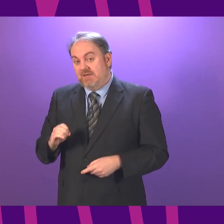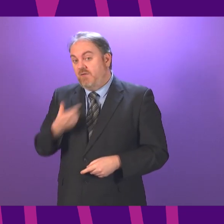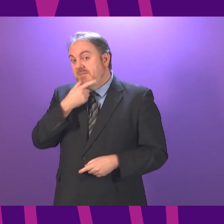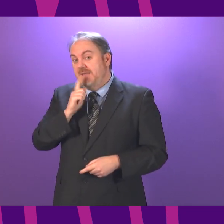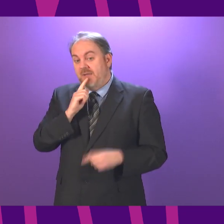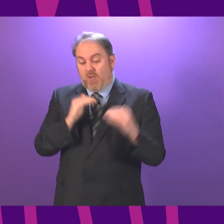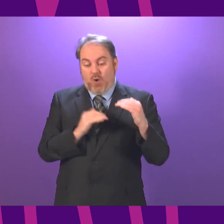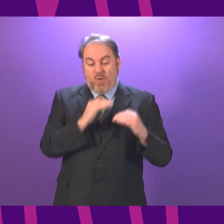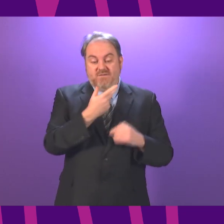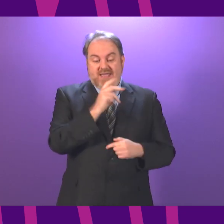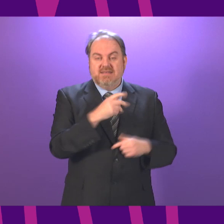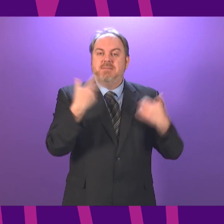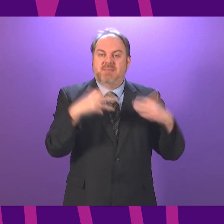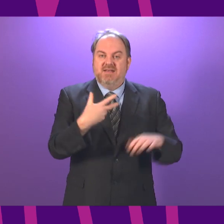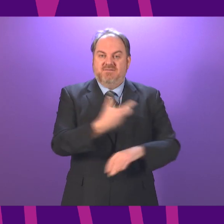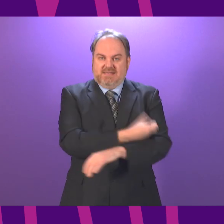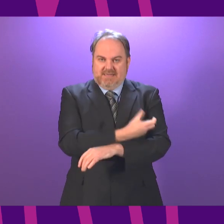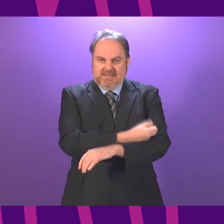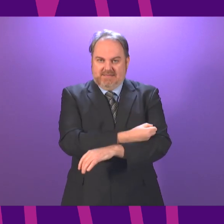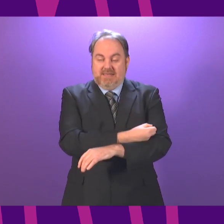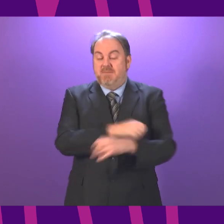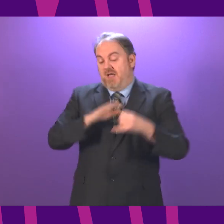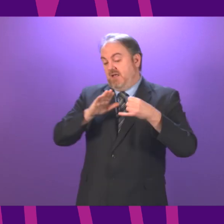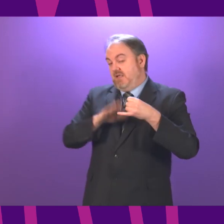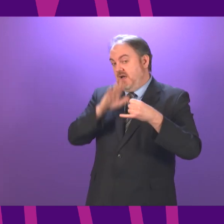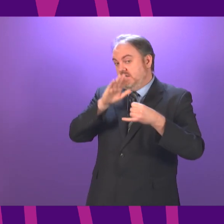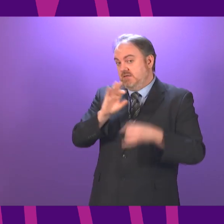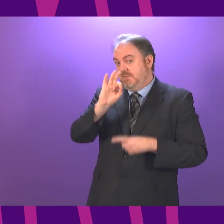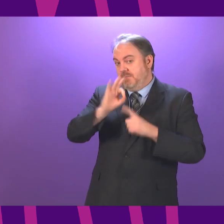My final point on these important issues is that we can see from our daily figures